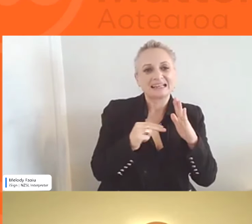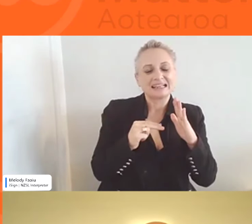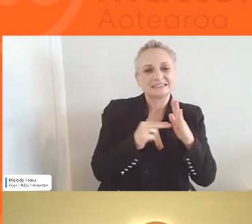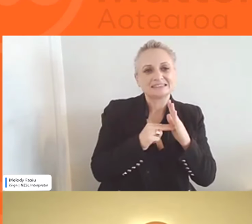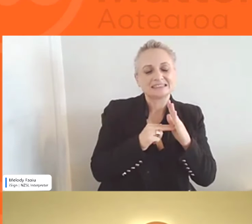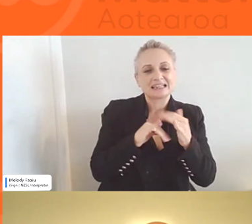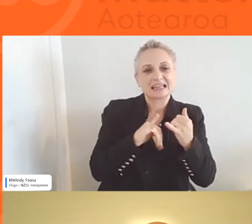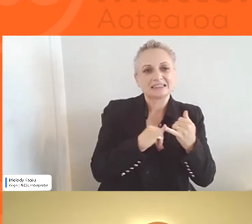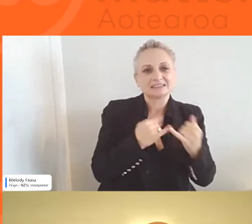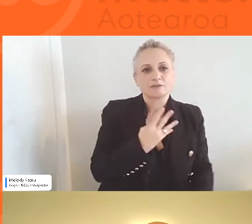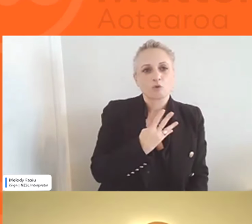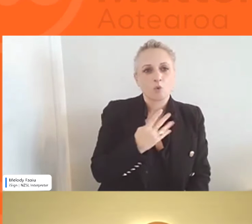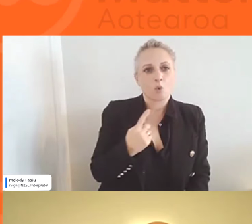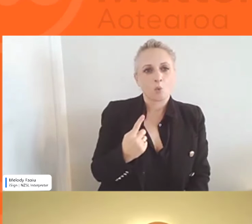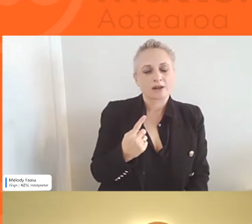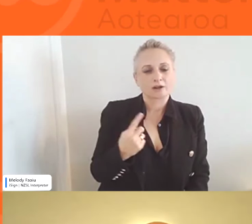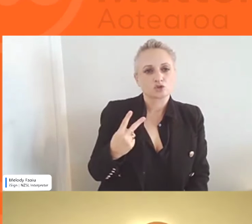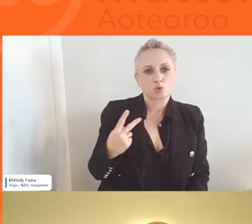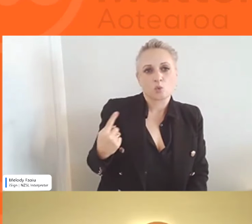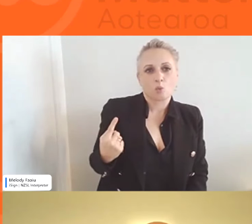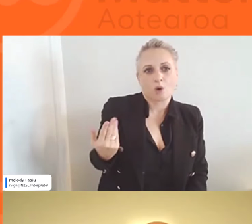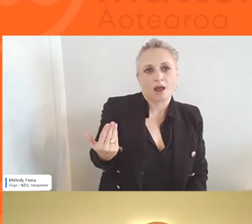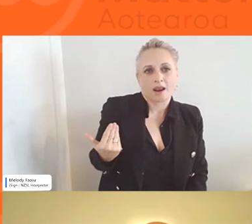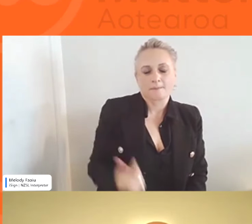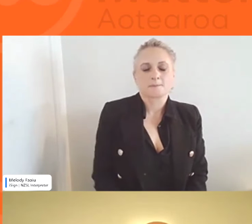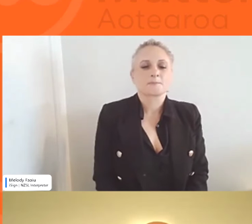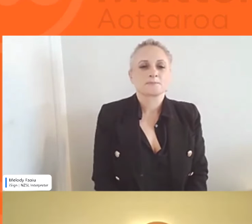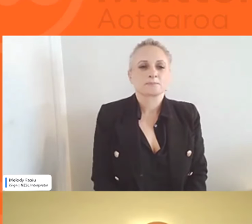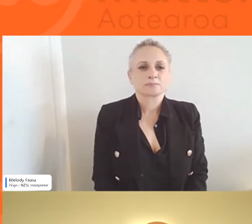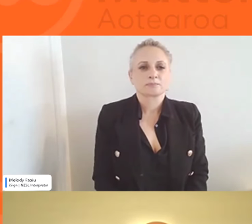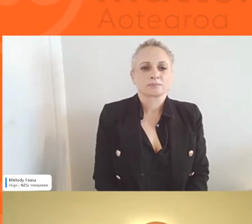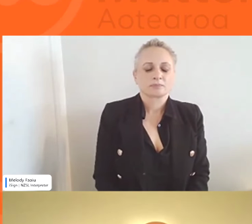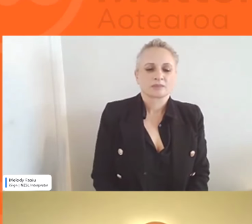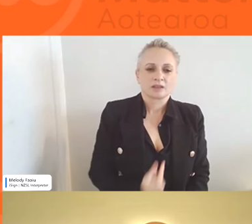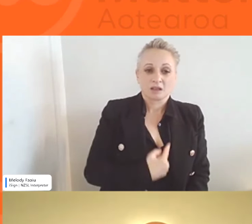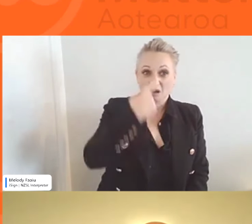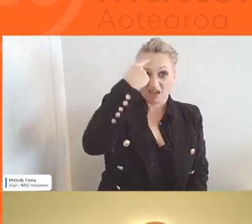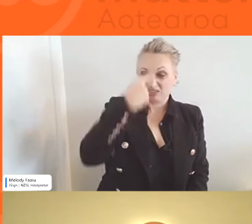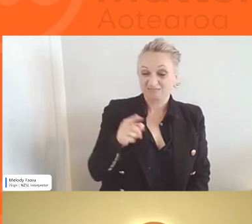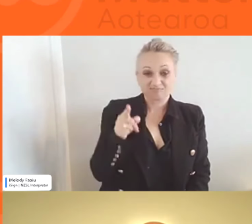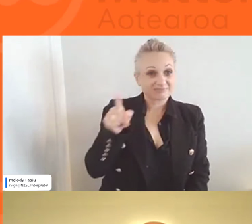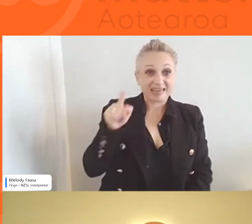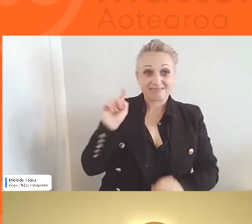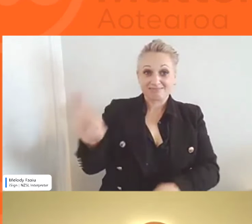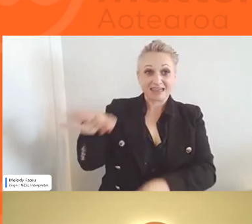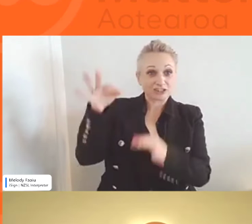earlier on. And I actually think it's a great document, but there's